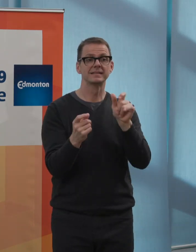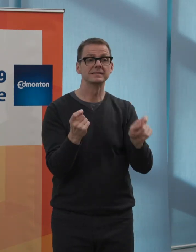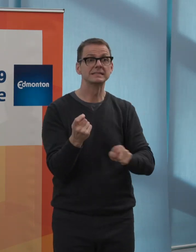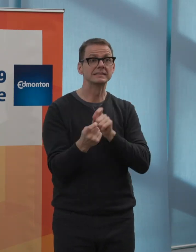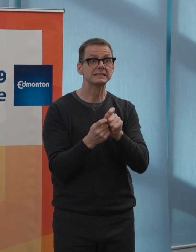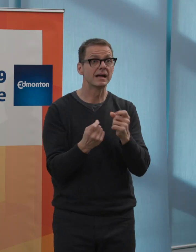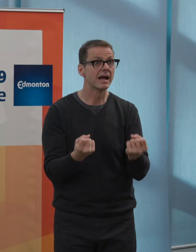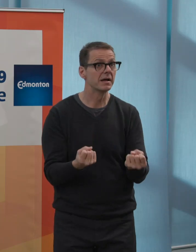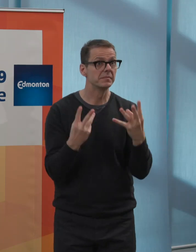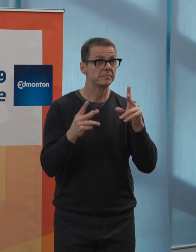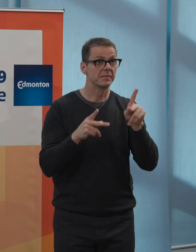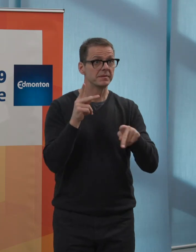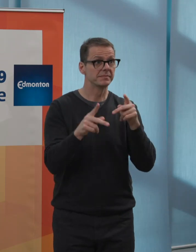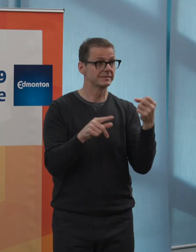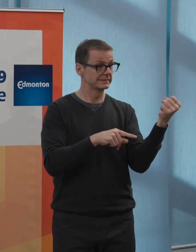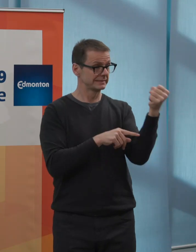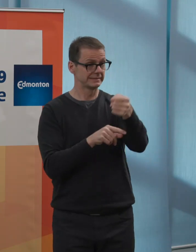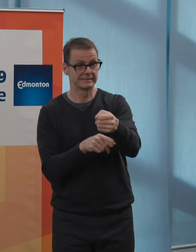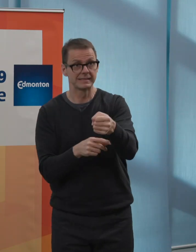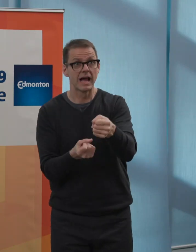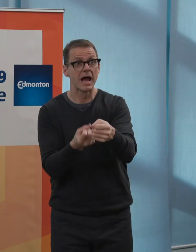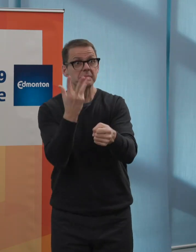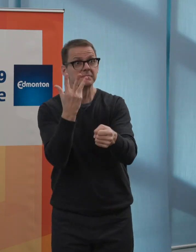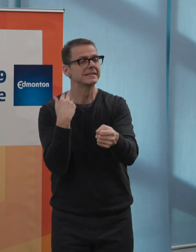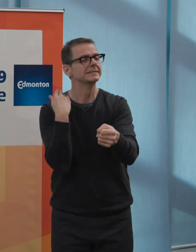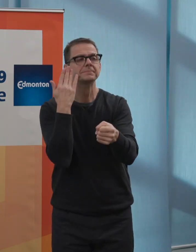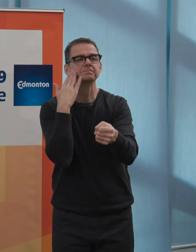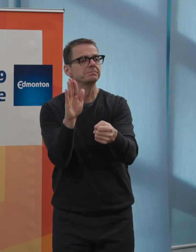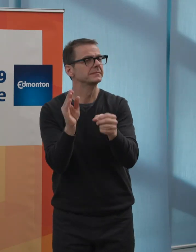ongoing body of work that we're undertaking to ensure that we're